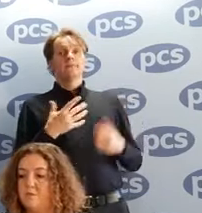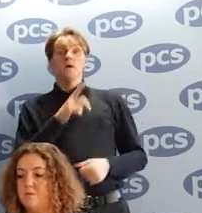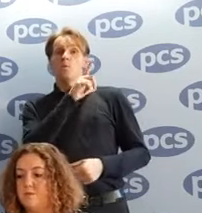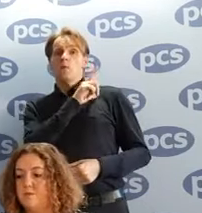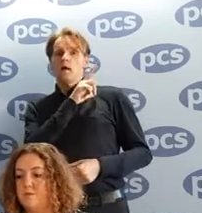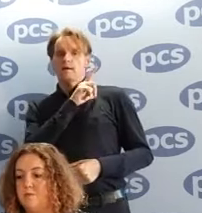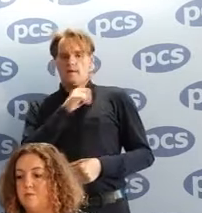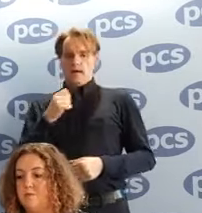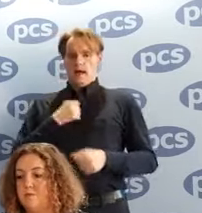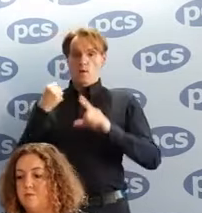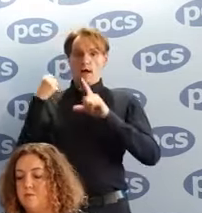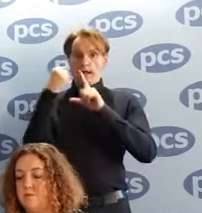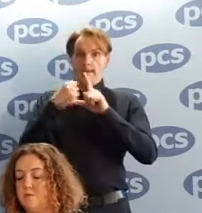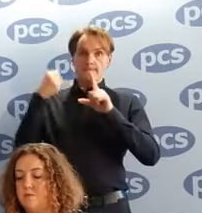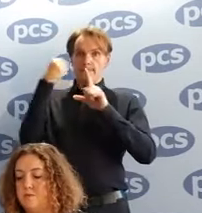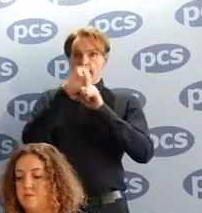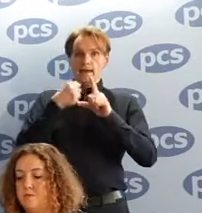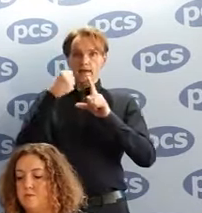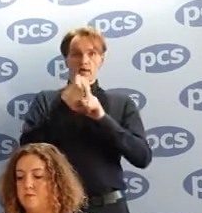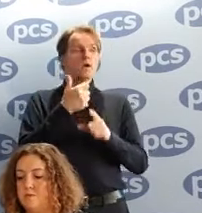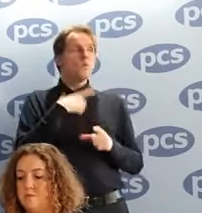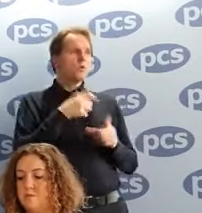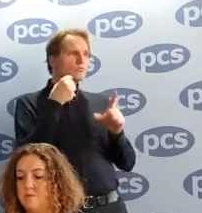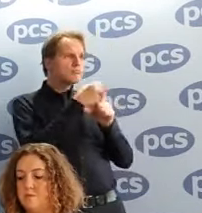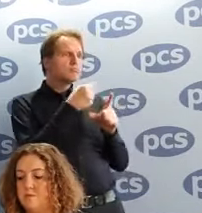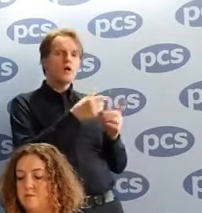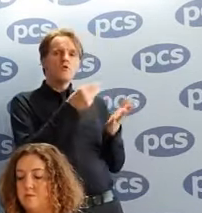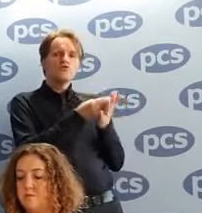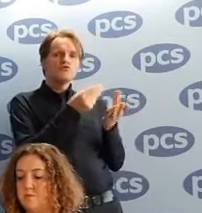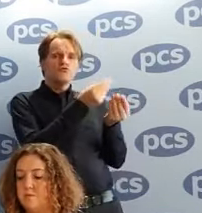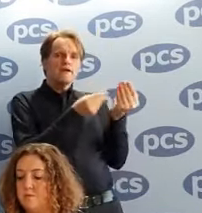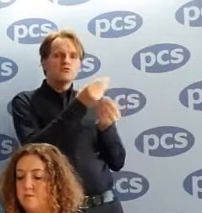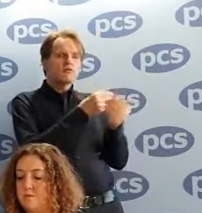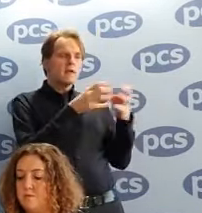to get the Treasury to give us funding that every member benefits in across the